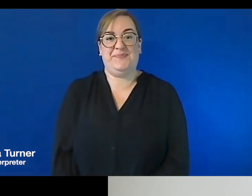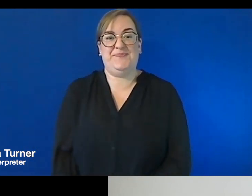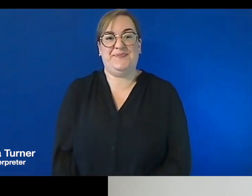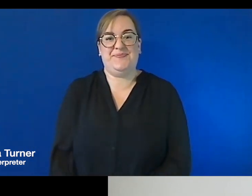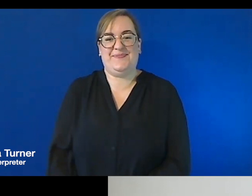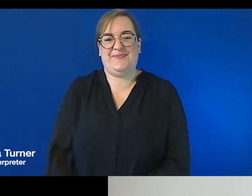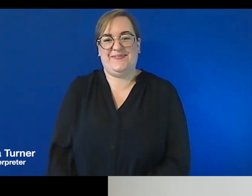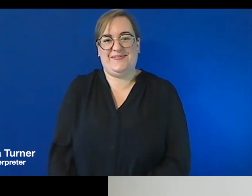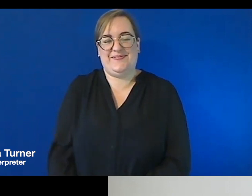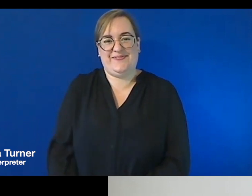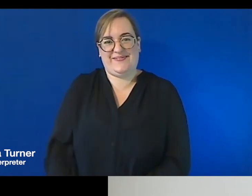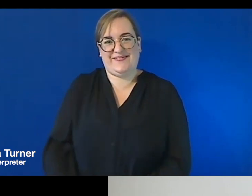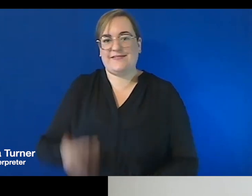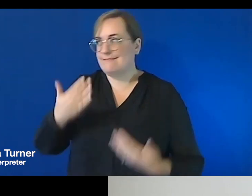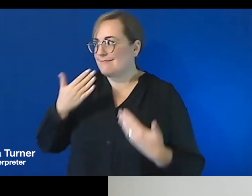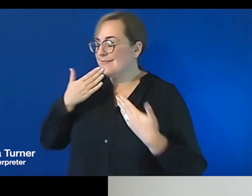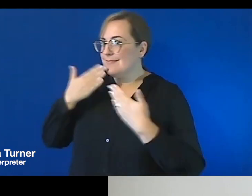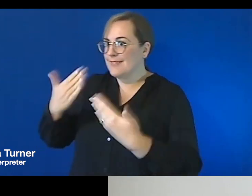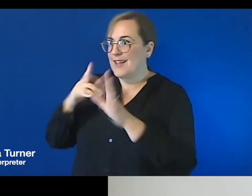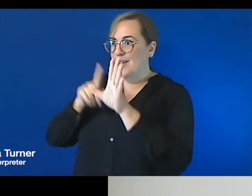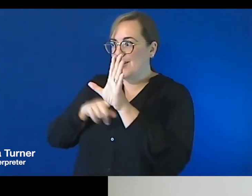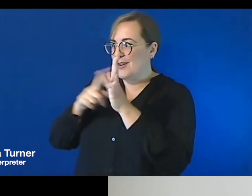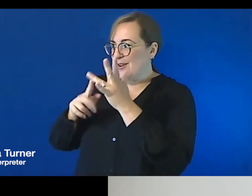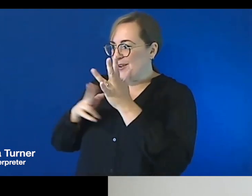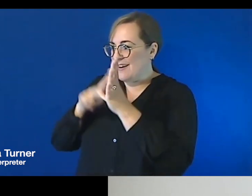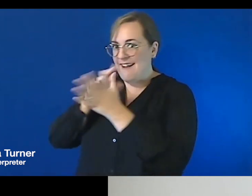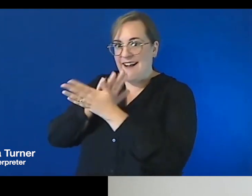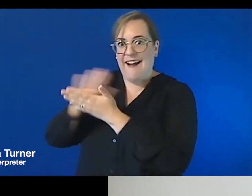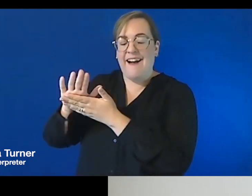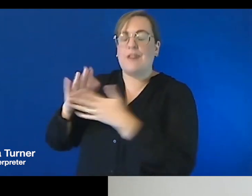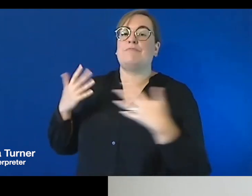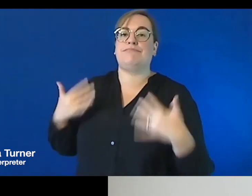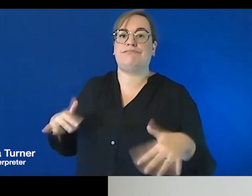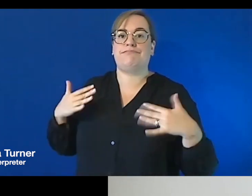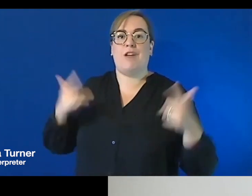Thank you so much Yonah. That was a lot of info. I know that you know we only gave you